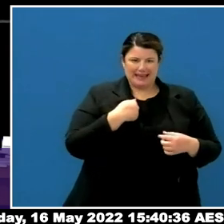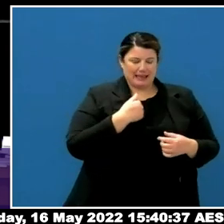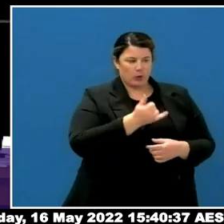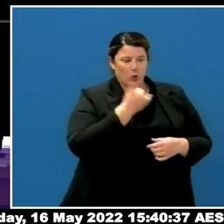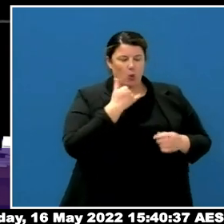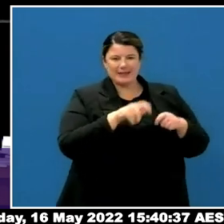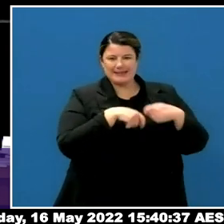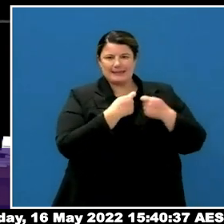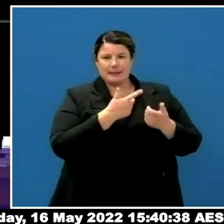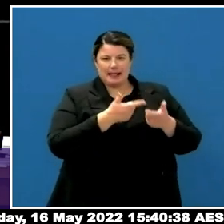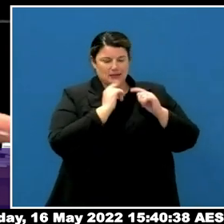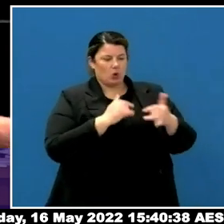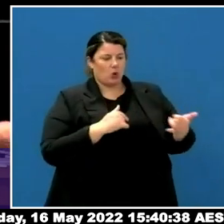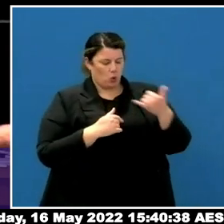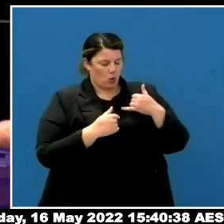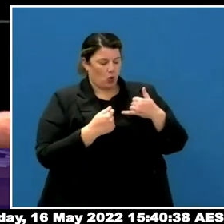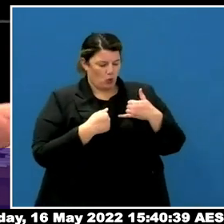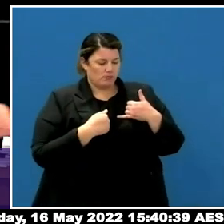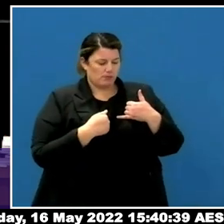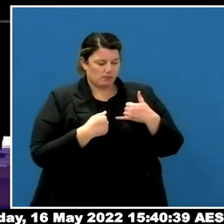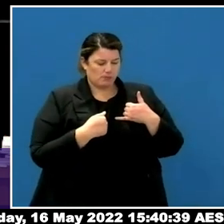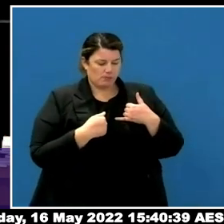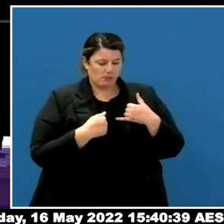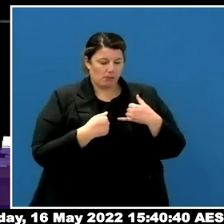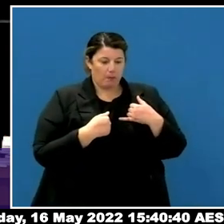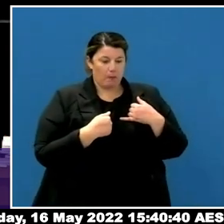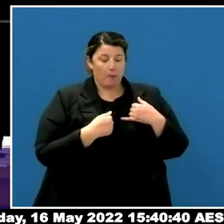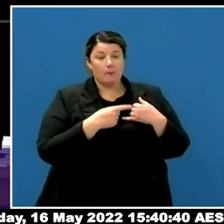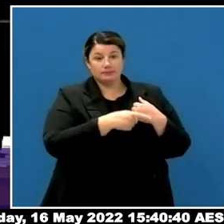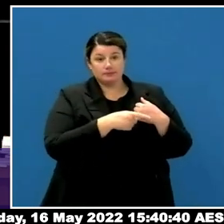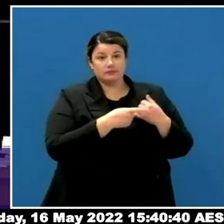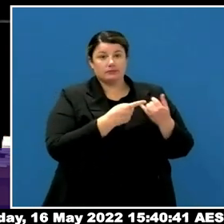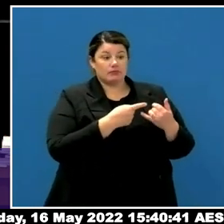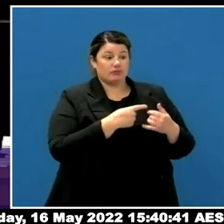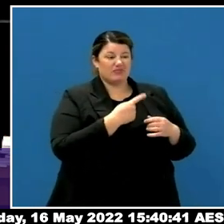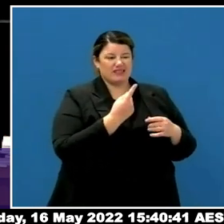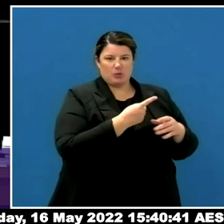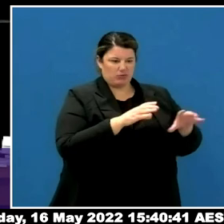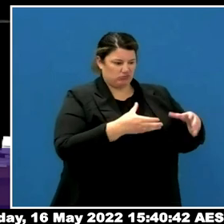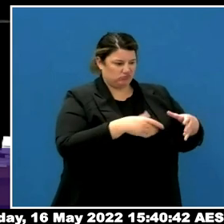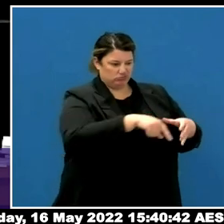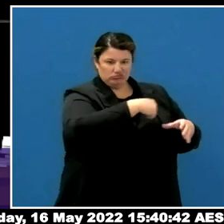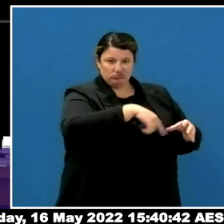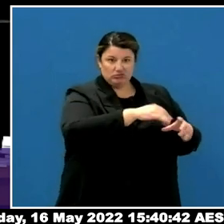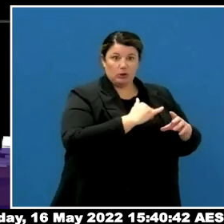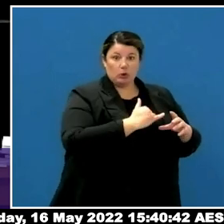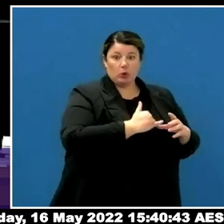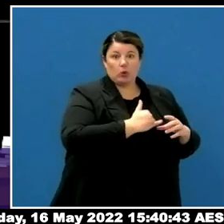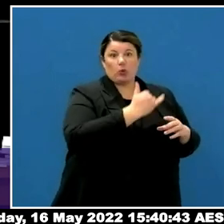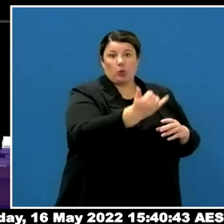Yes, who had received a call from the Lifestyle Assistant to say that Toby was